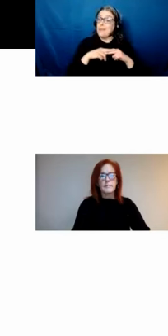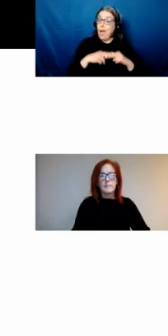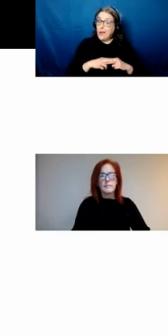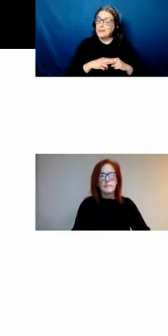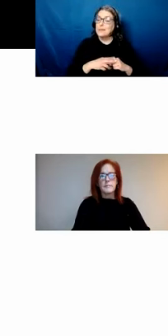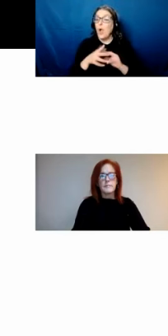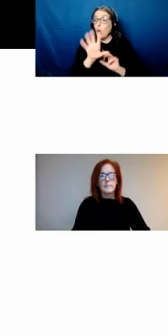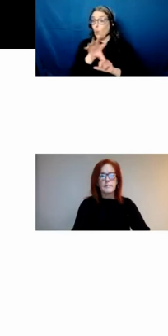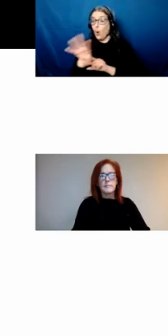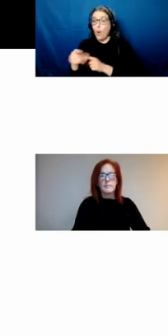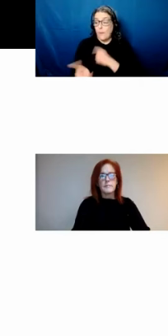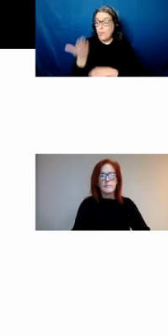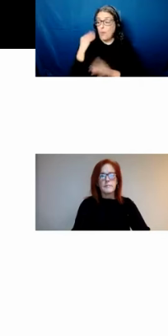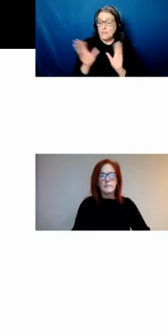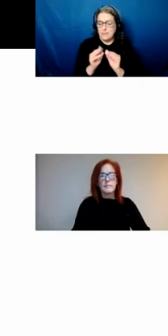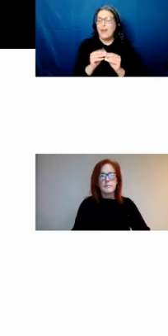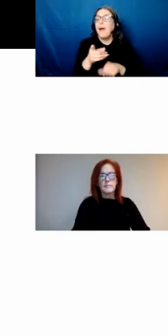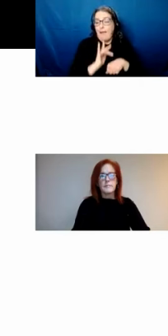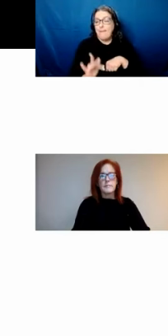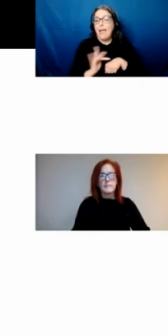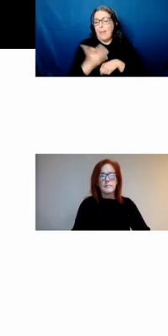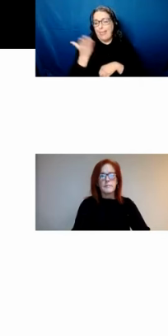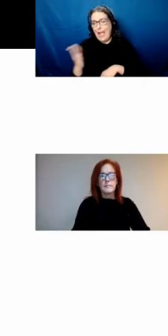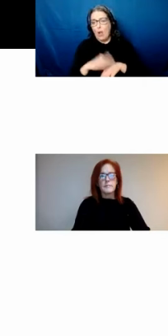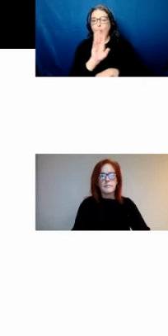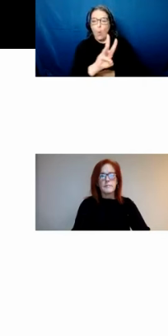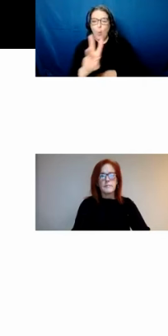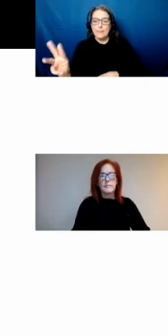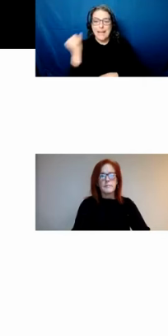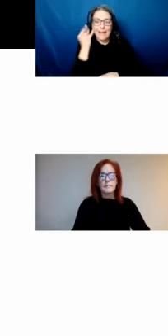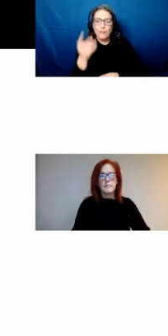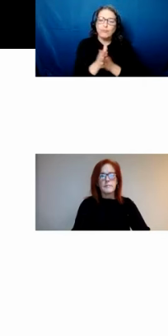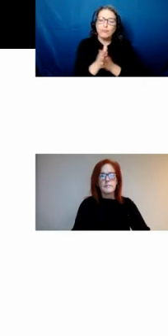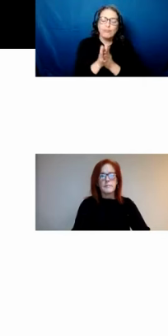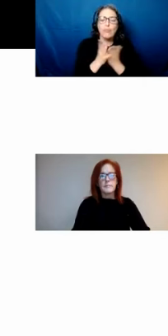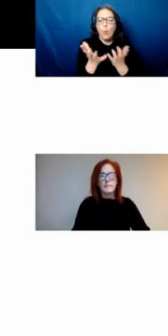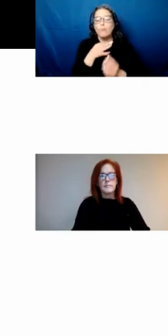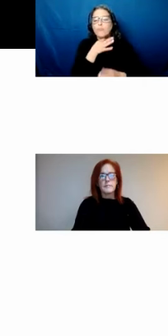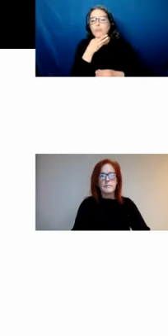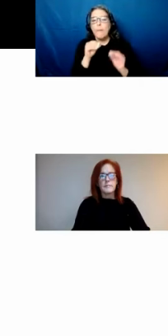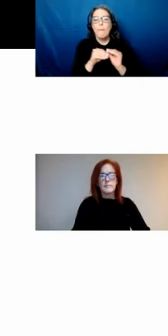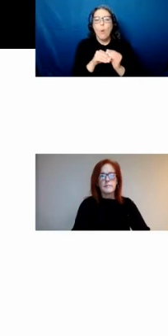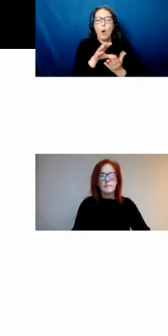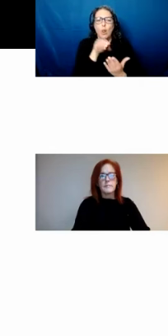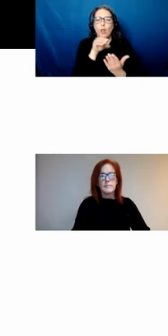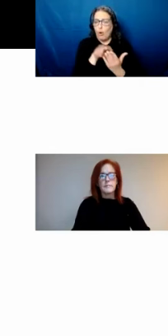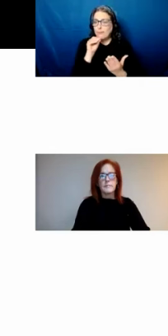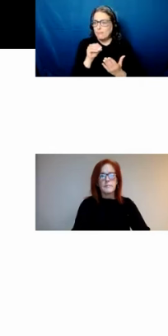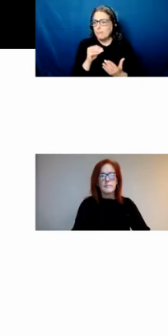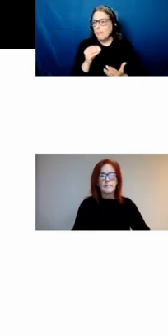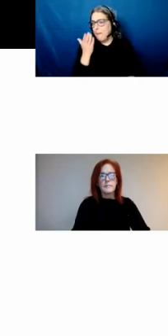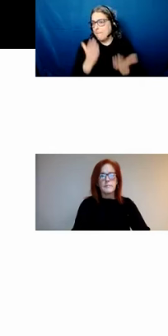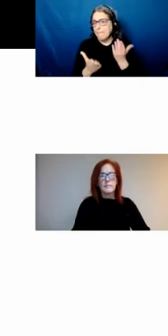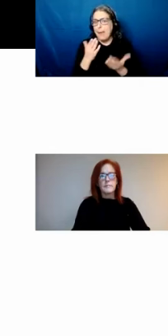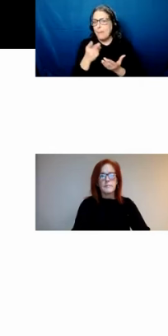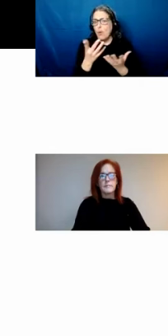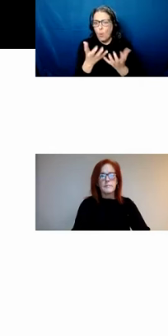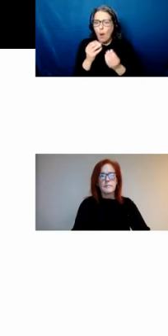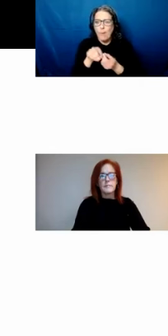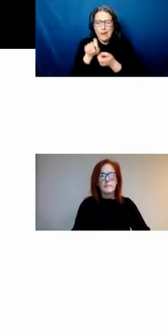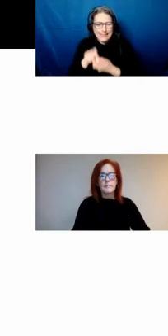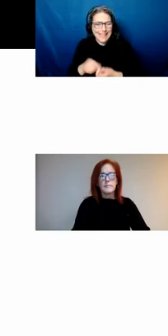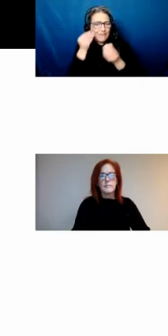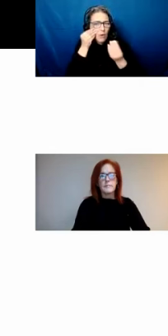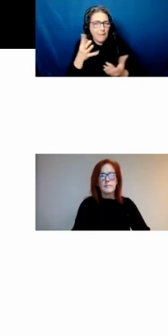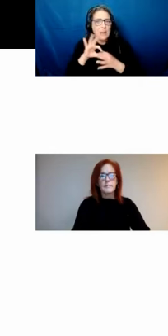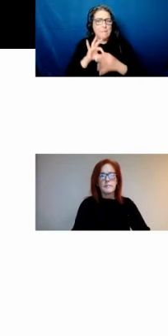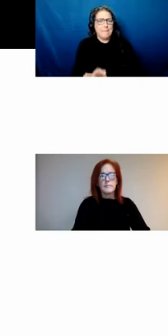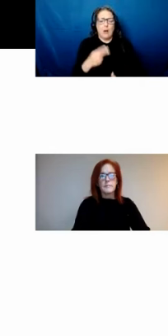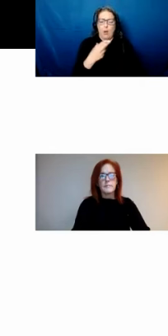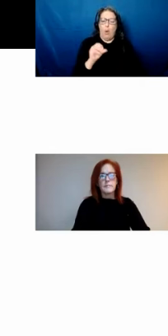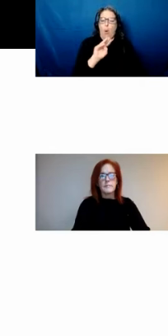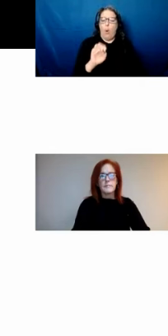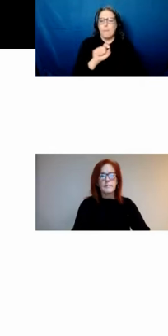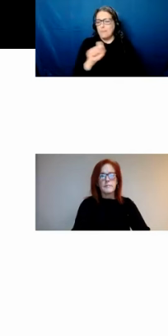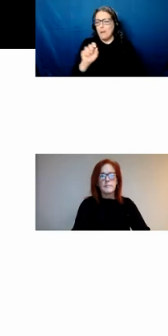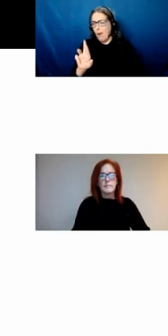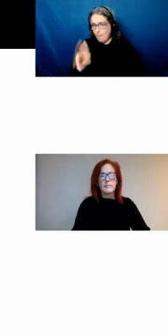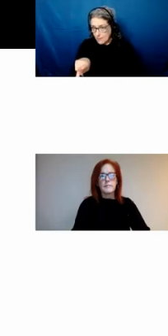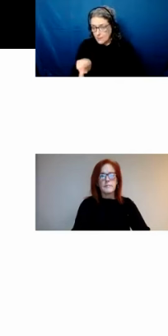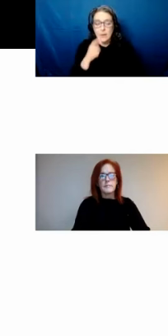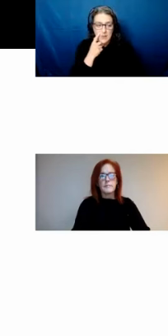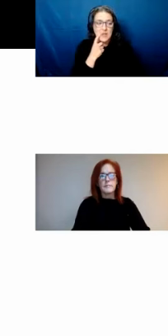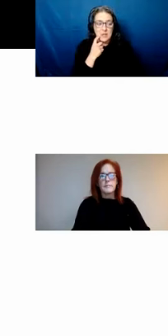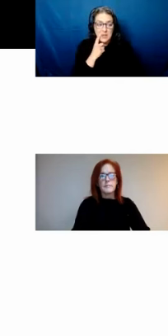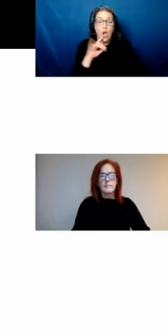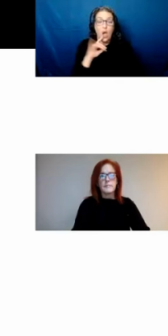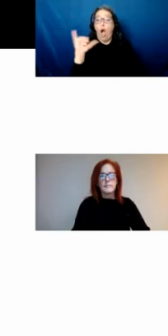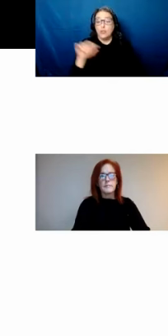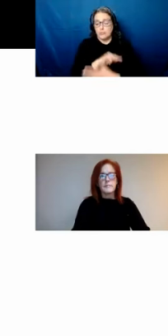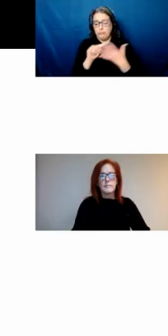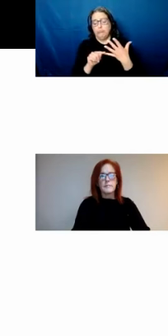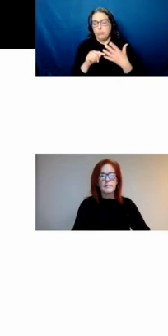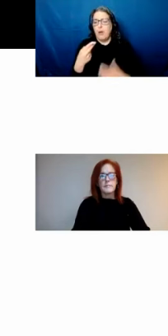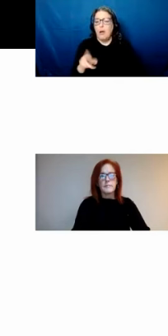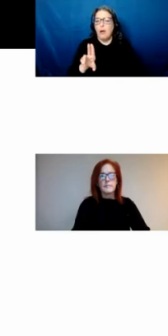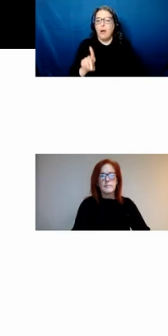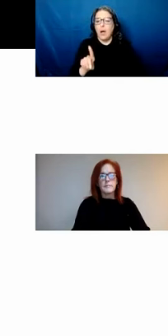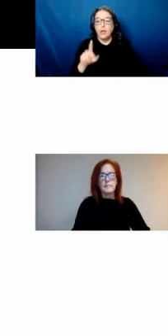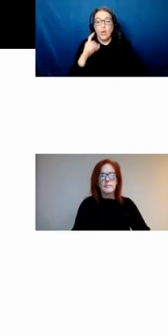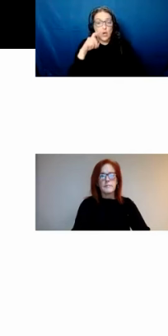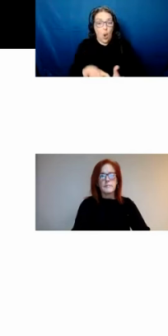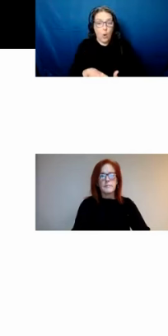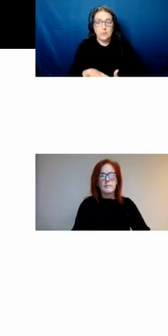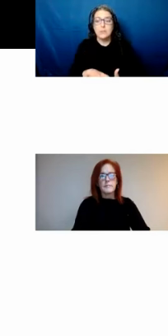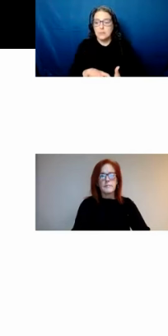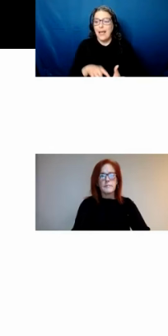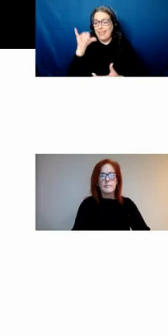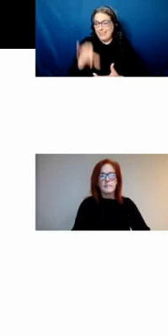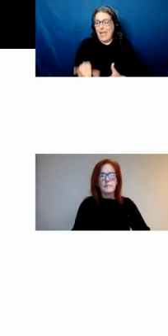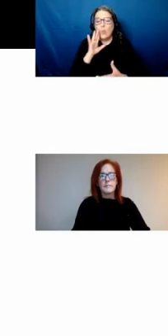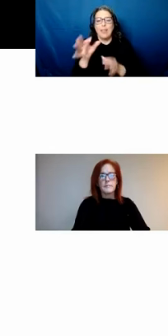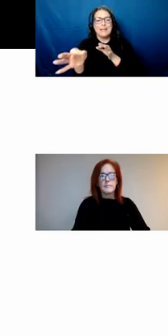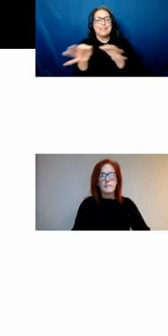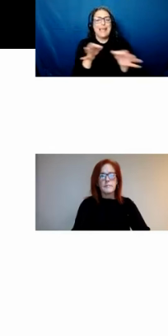And I'll keep it short and sweet there so we can keep moving.